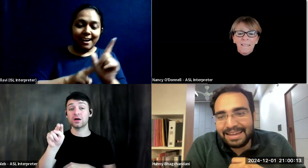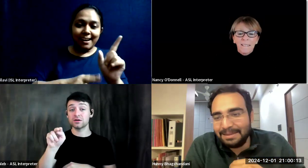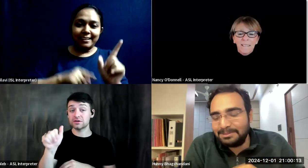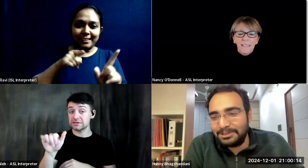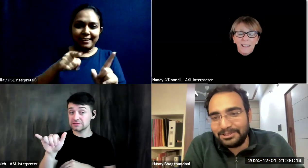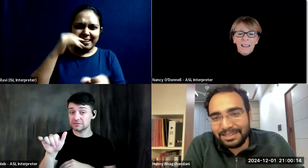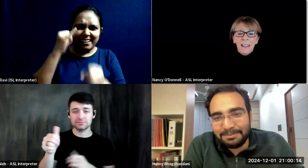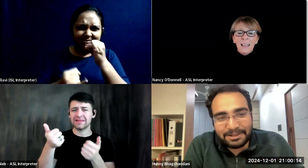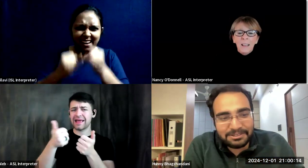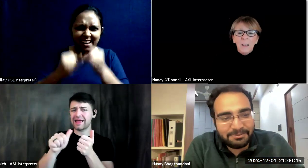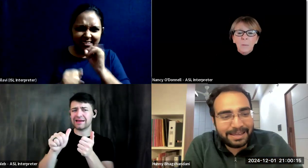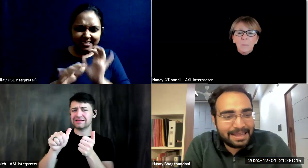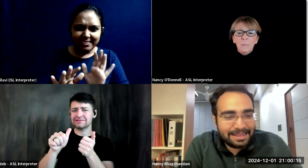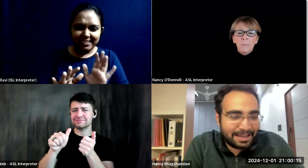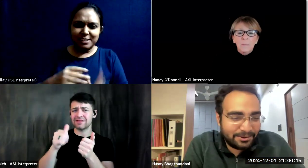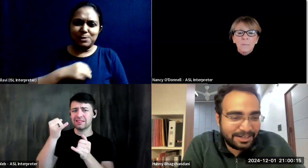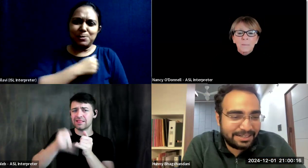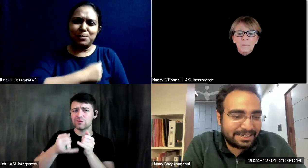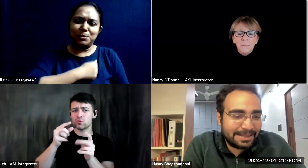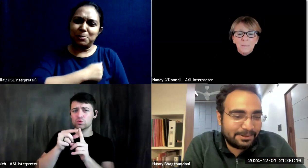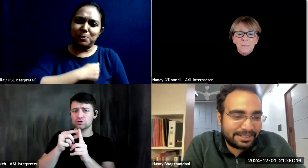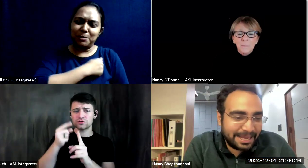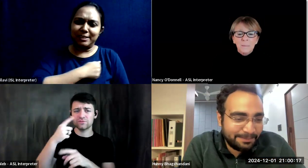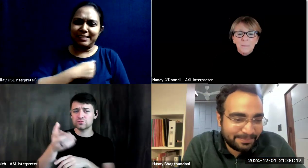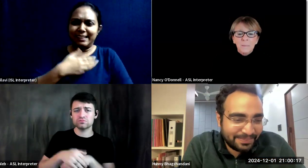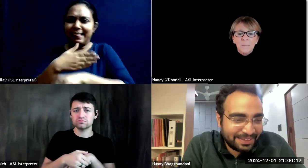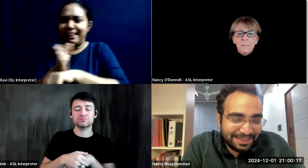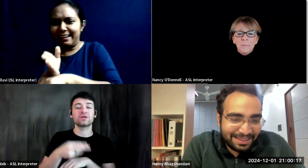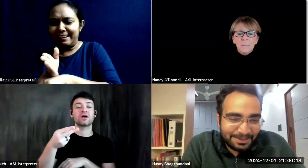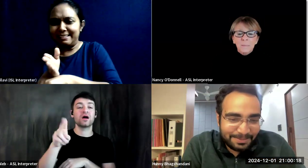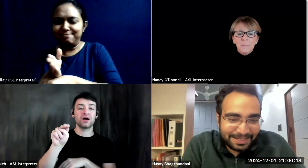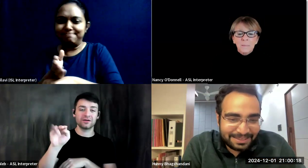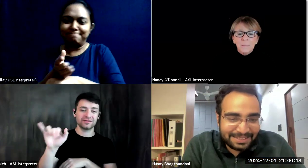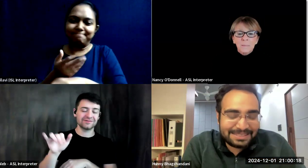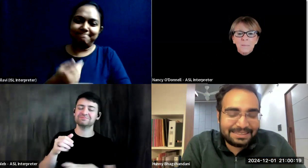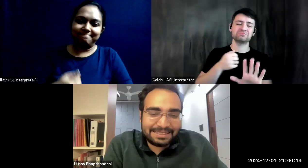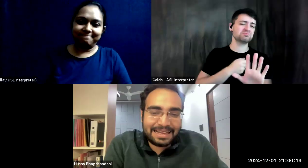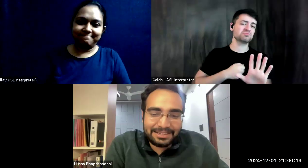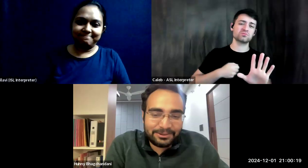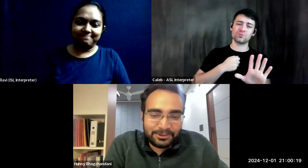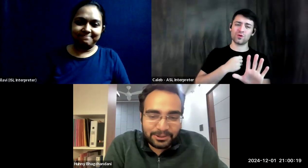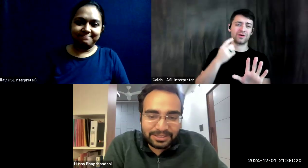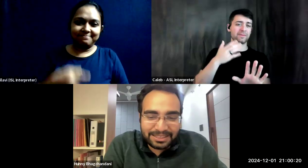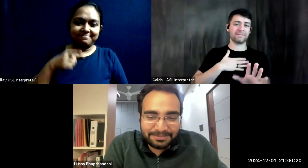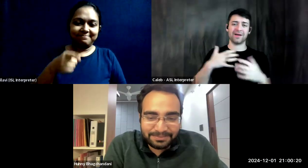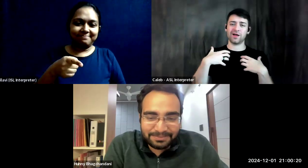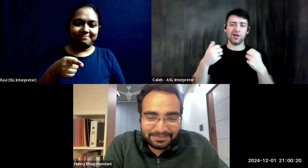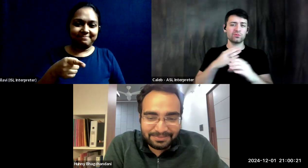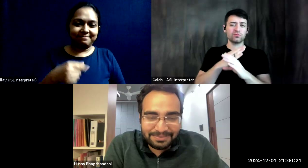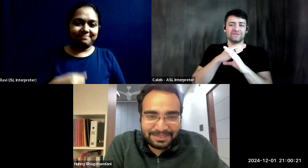[Hunny speaking] Again, I'm so sorry because of my health, I couldn't come on the time. But this this i don't